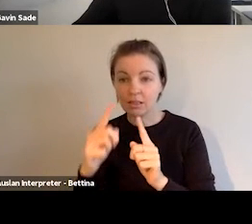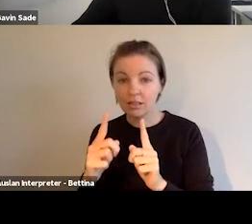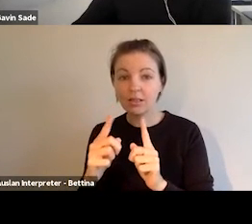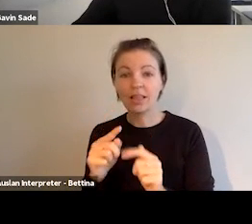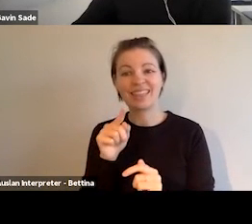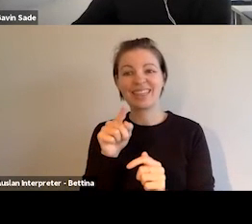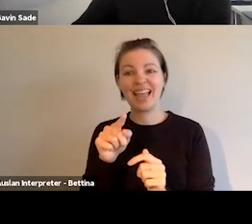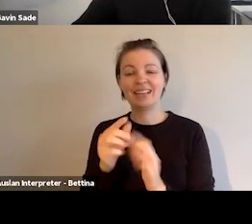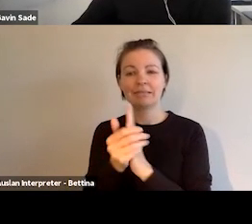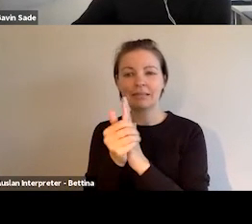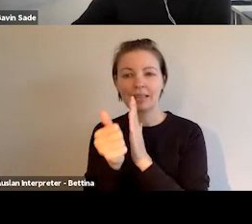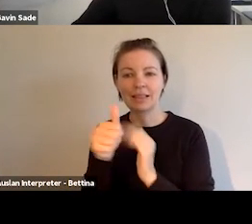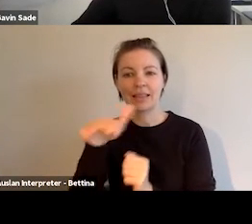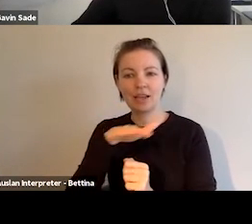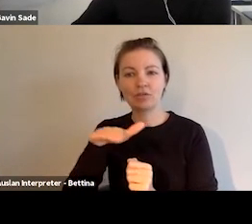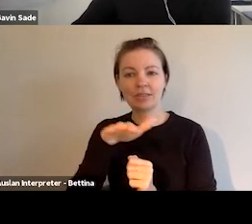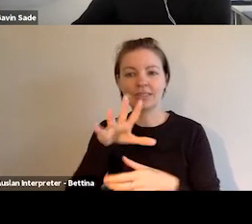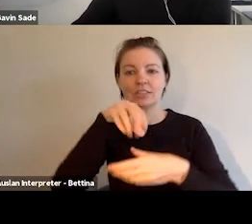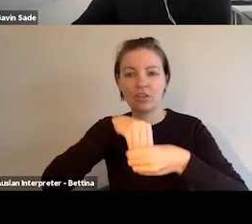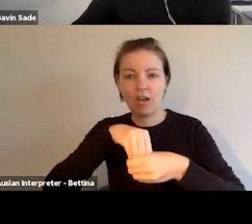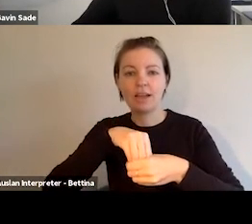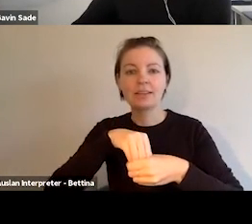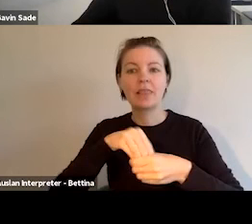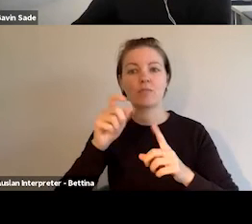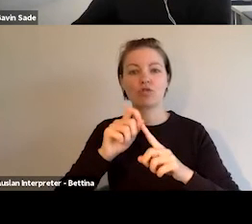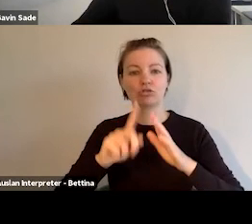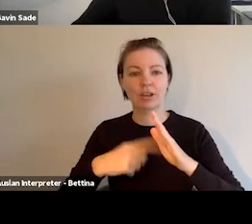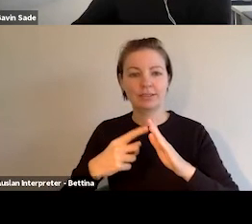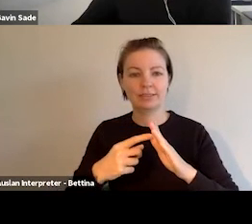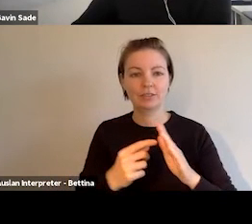are the disciplines within those projects. So you can see there is a bit of variation there.